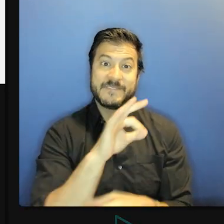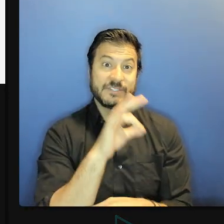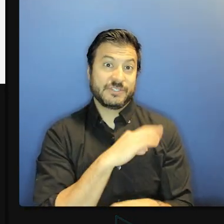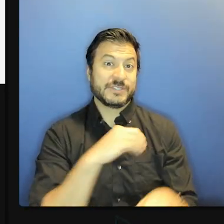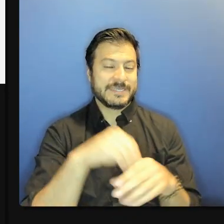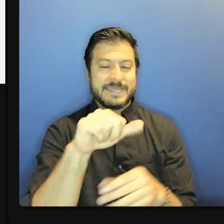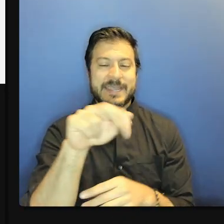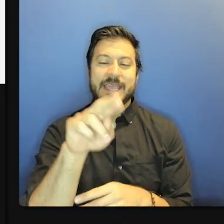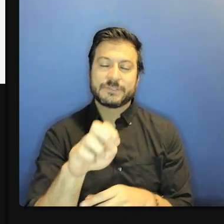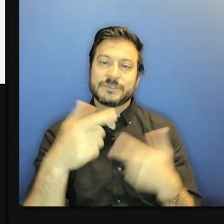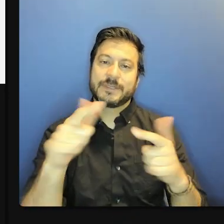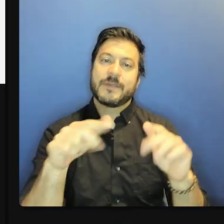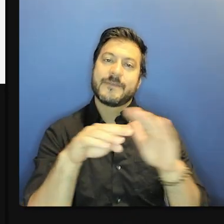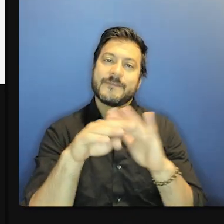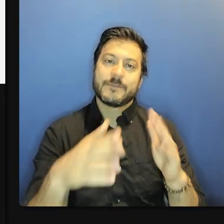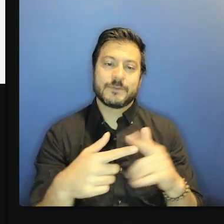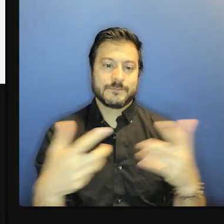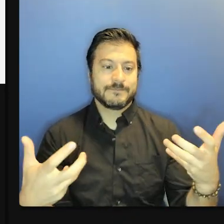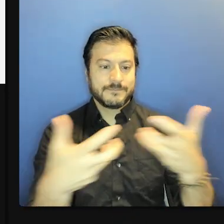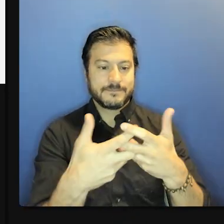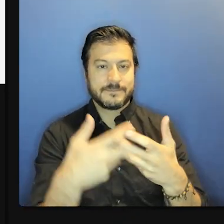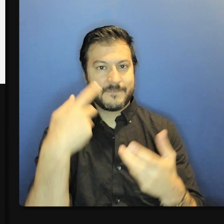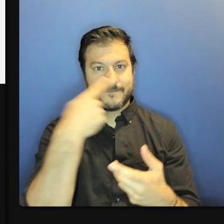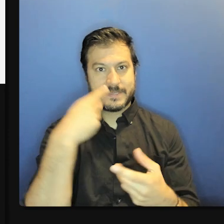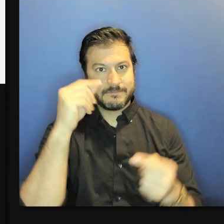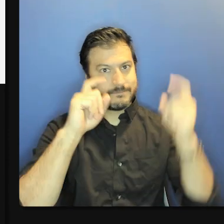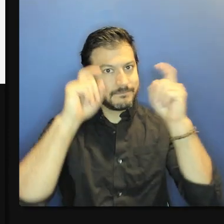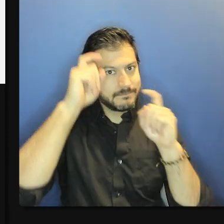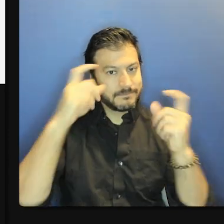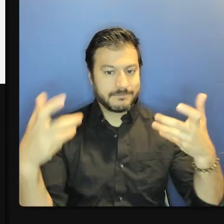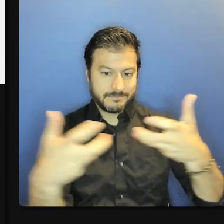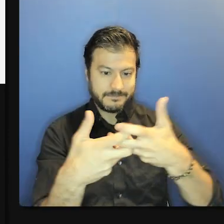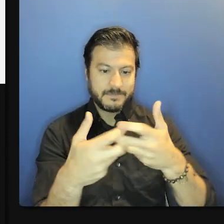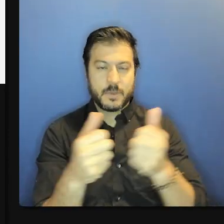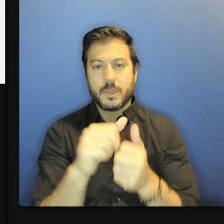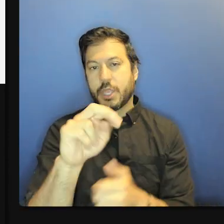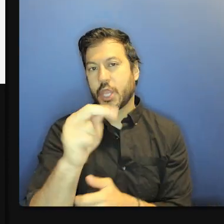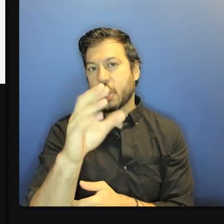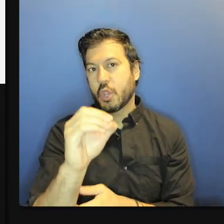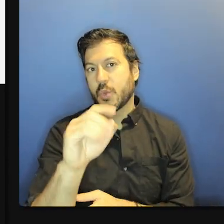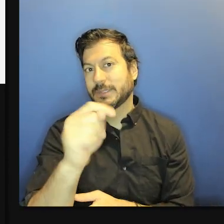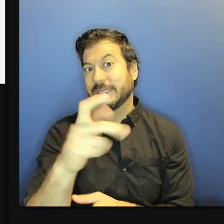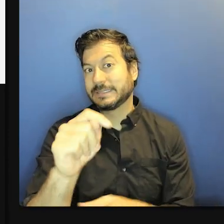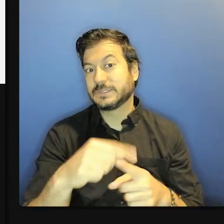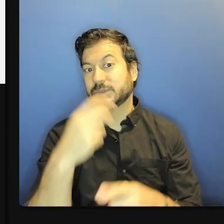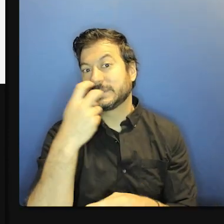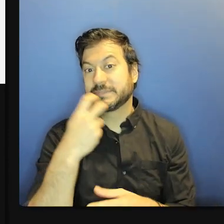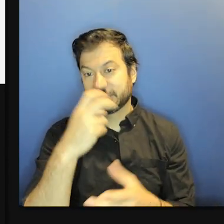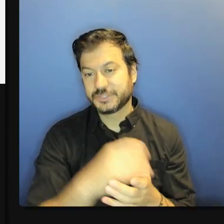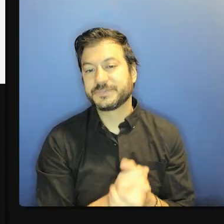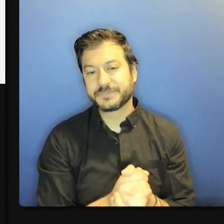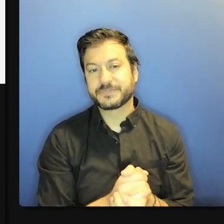in Azure Cognitive Service that allows developers to sync the mouth and face poses of an avatar with neural text-to-speech.